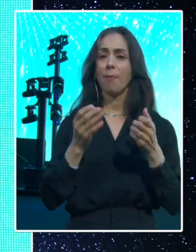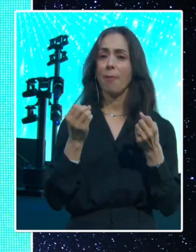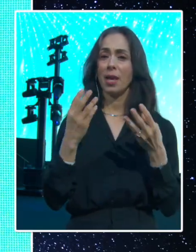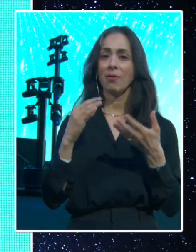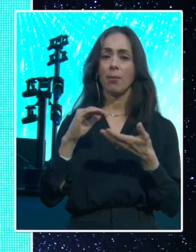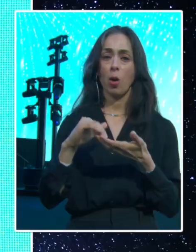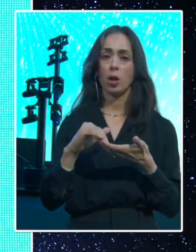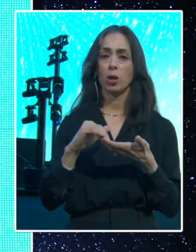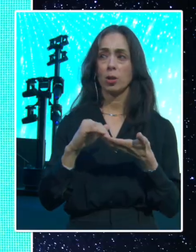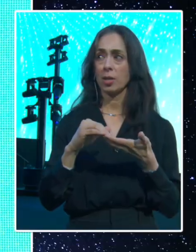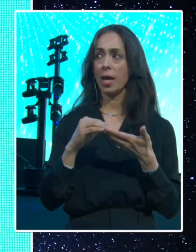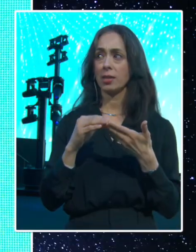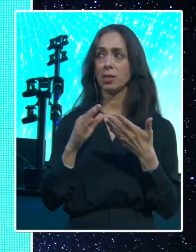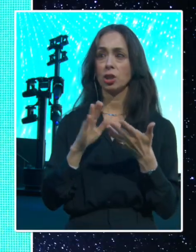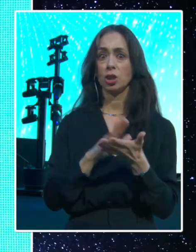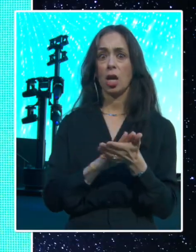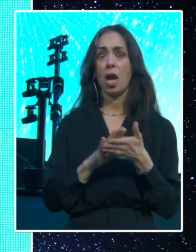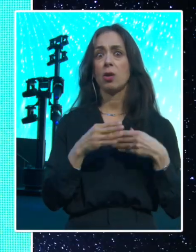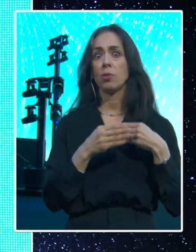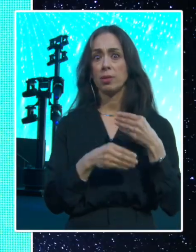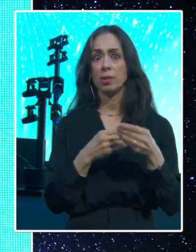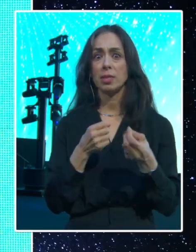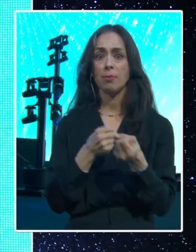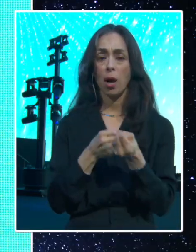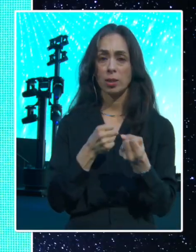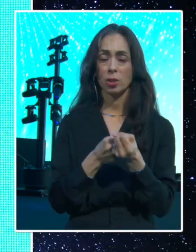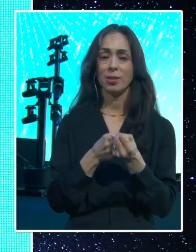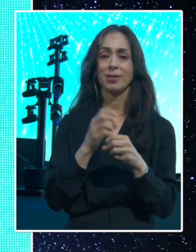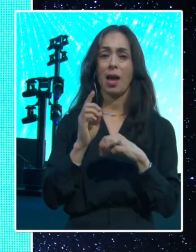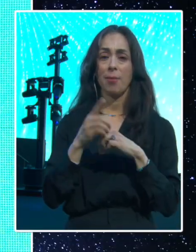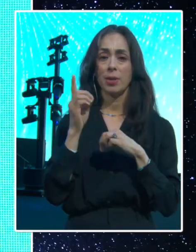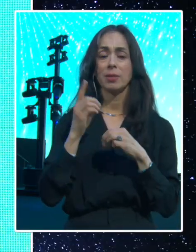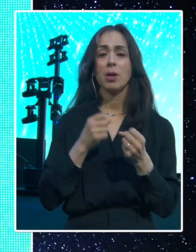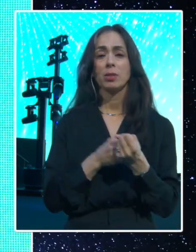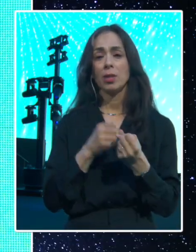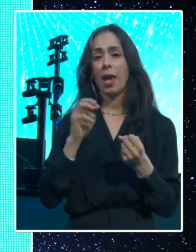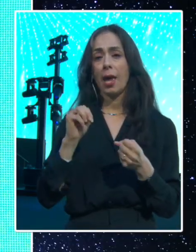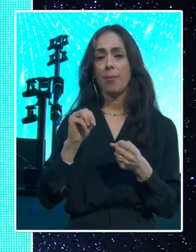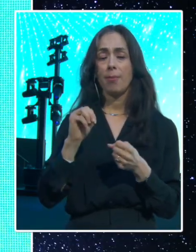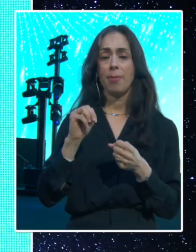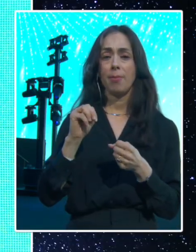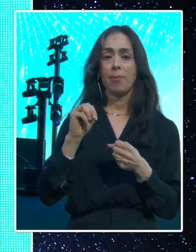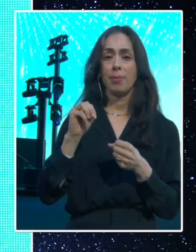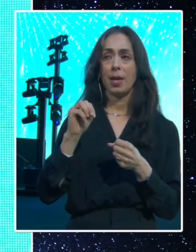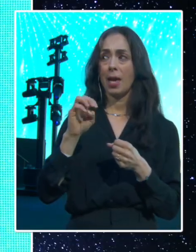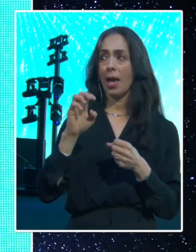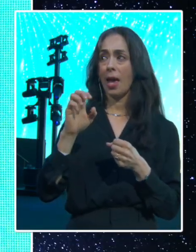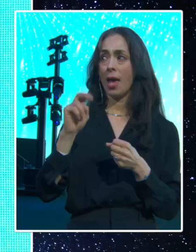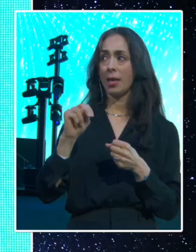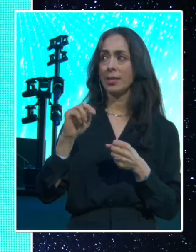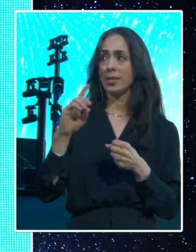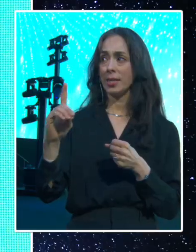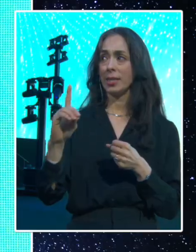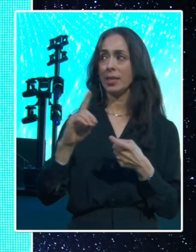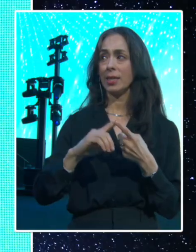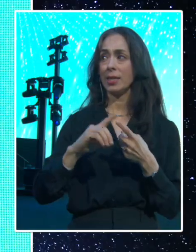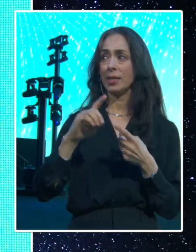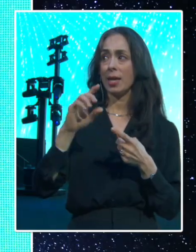Many of our partners have generally sponsored this week, including our Diamond sponsors, AMD, Intel, Kioxia, and NVIDIA,